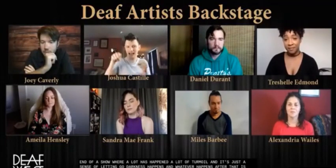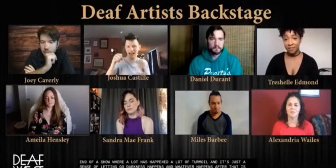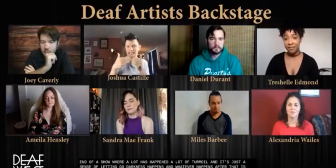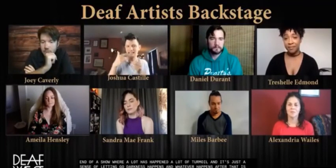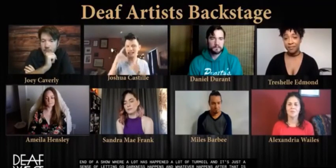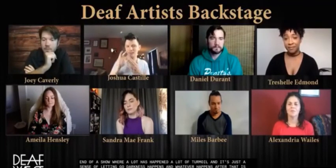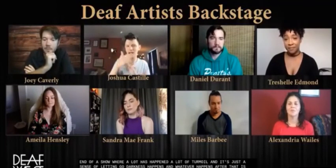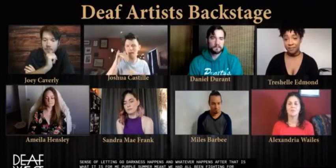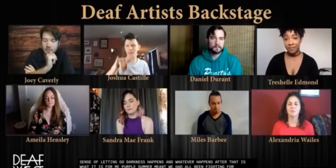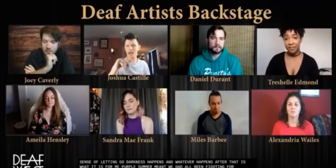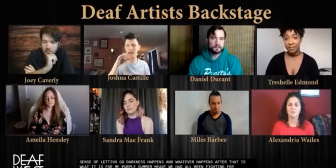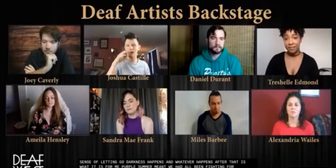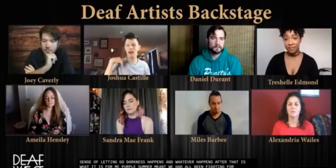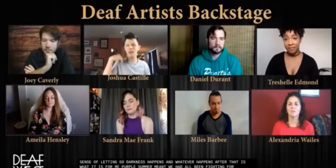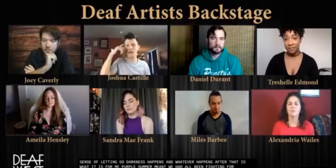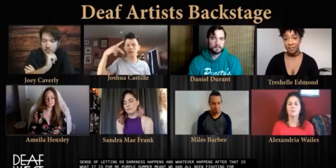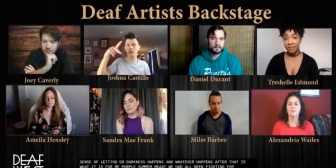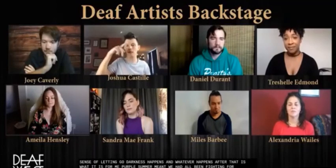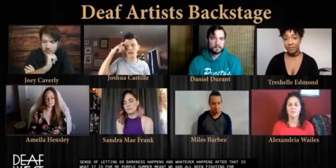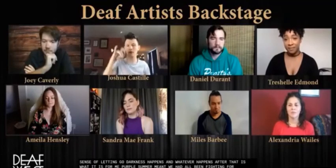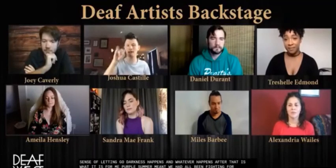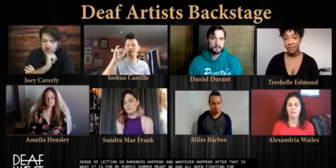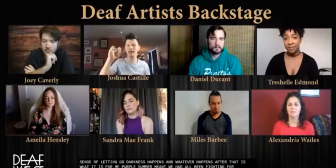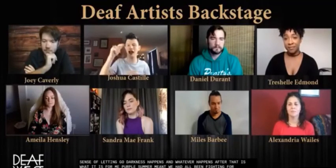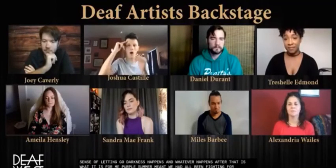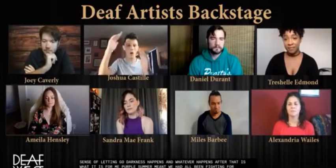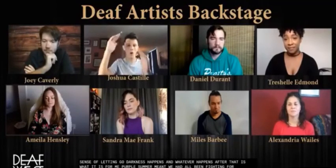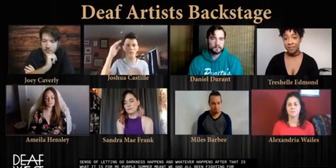you feel those points of contention between identities with other individuals.